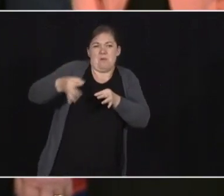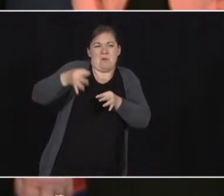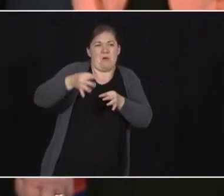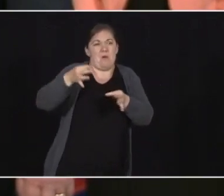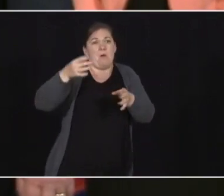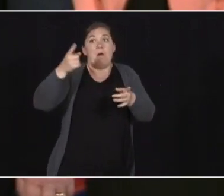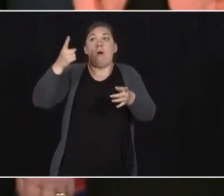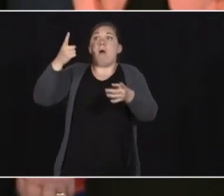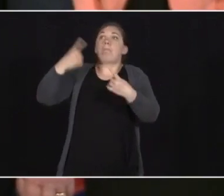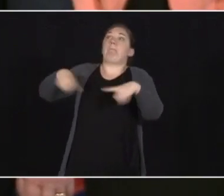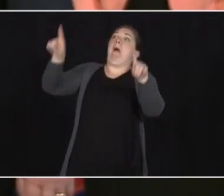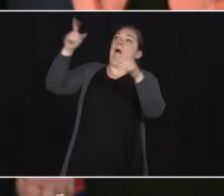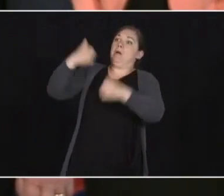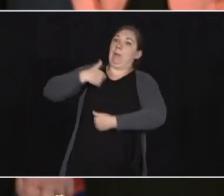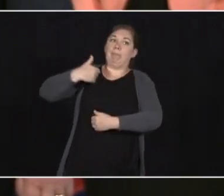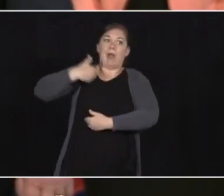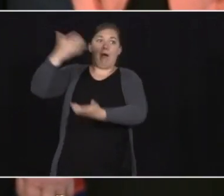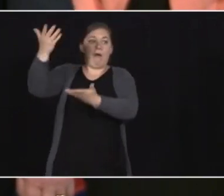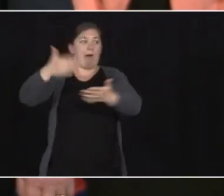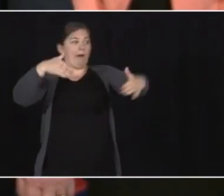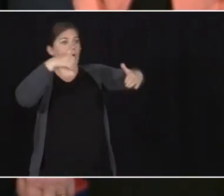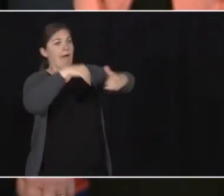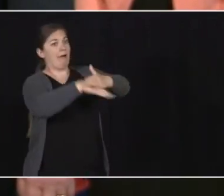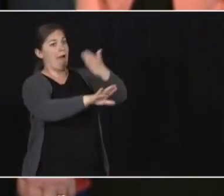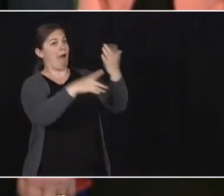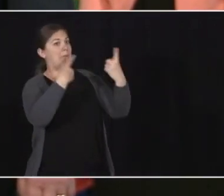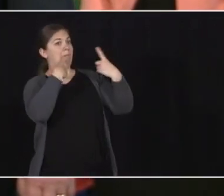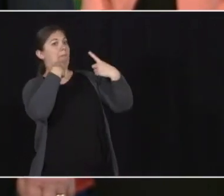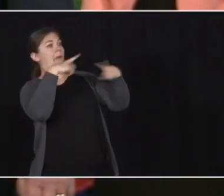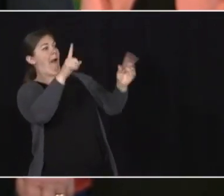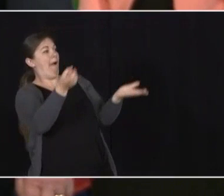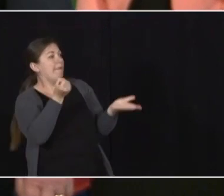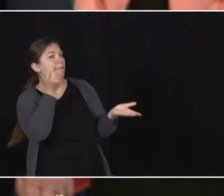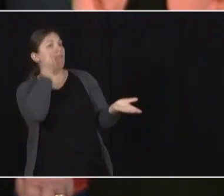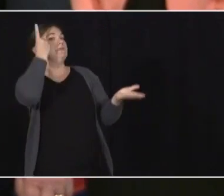this military report and of the military stepping into fully understand the extent